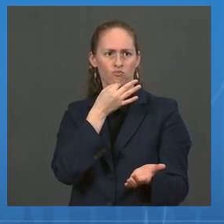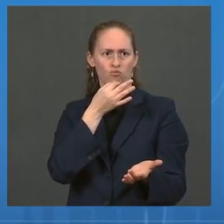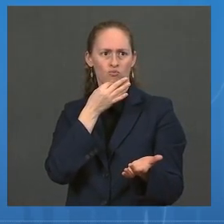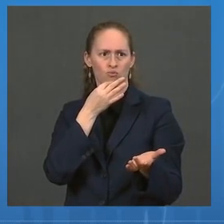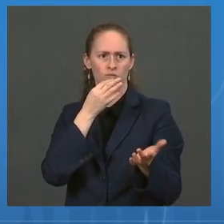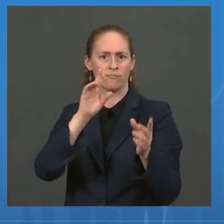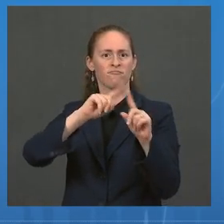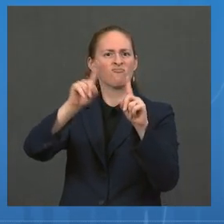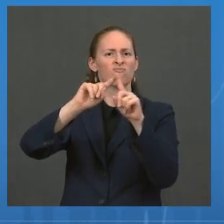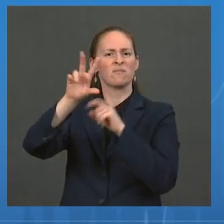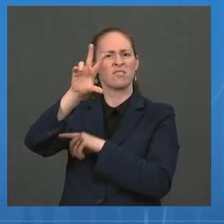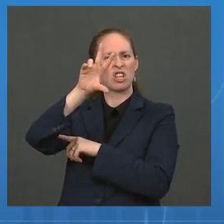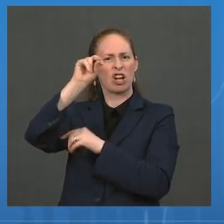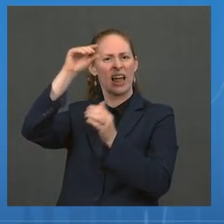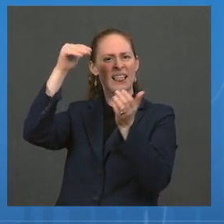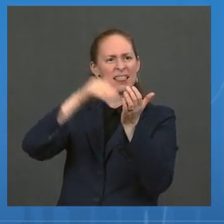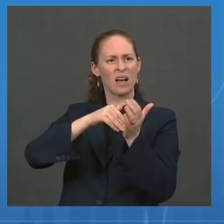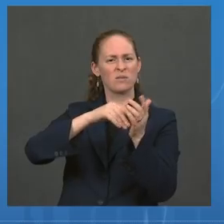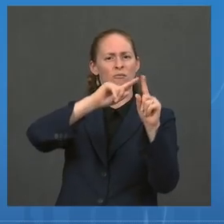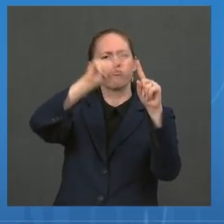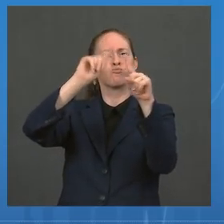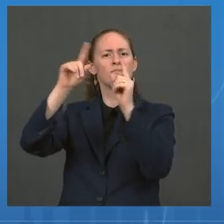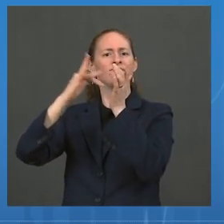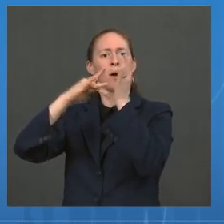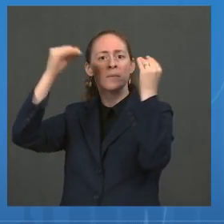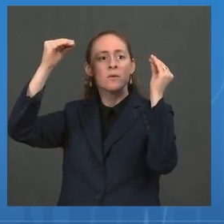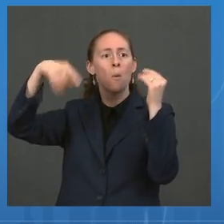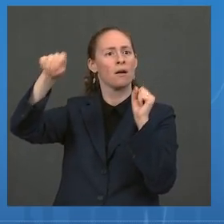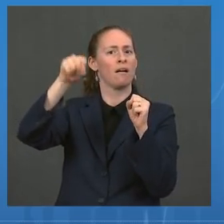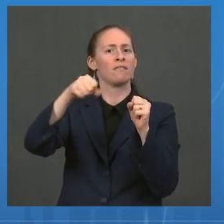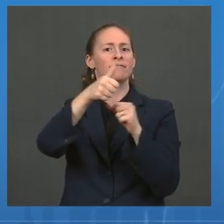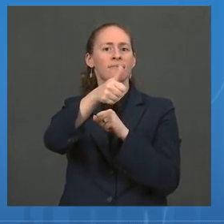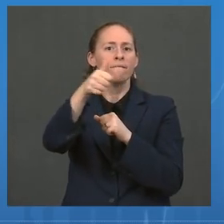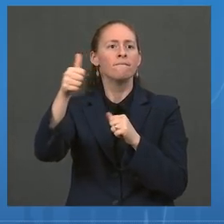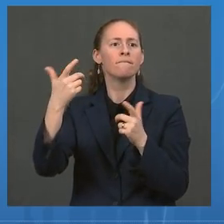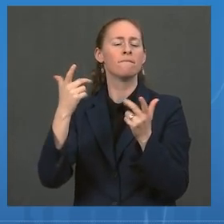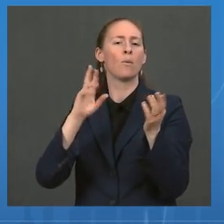So, we've made significant progress throughout the President's administration.